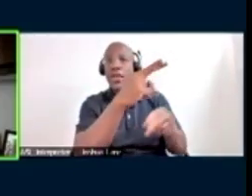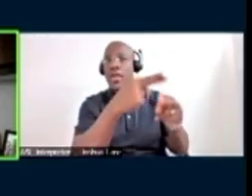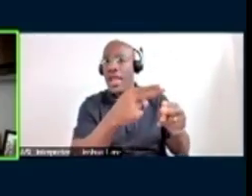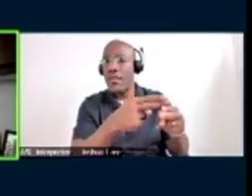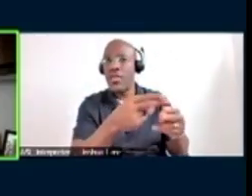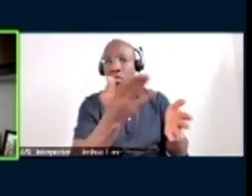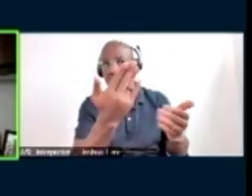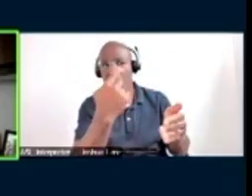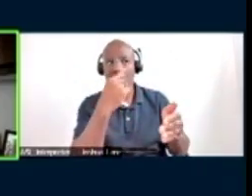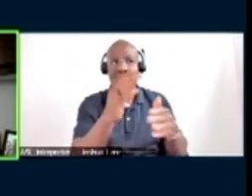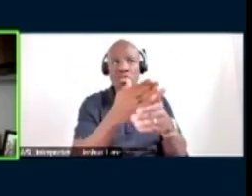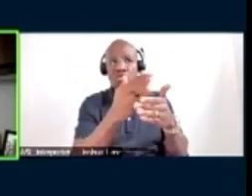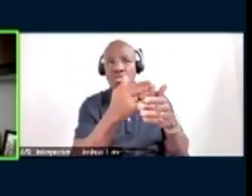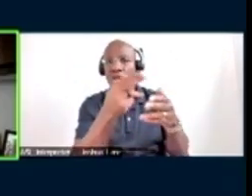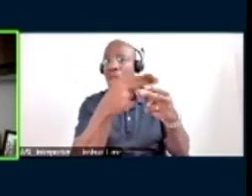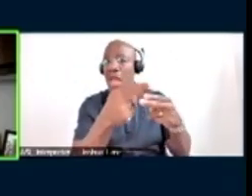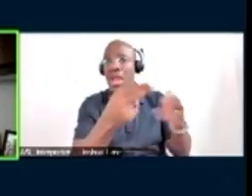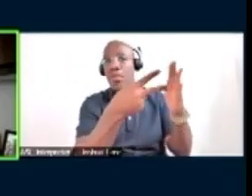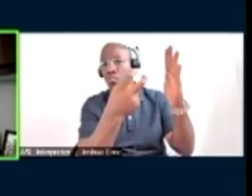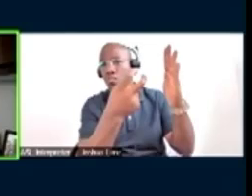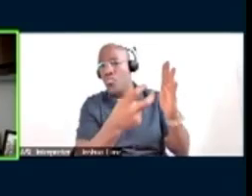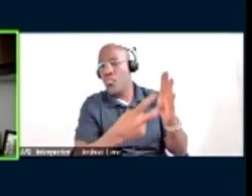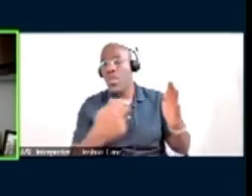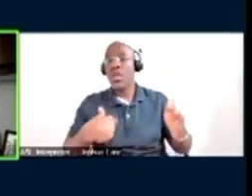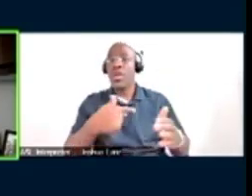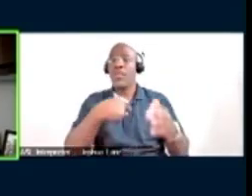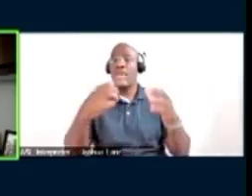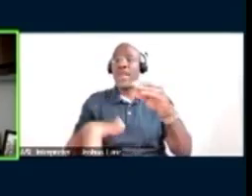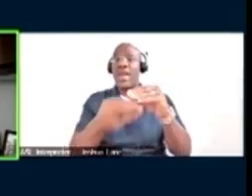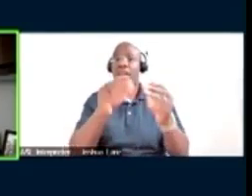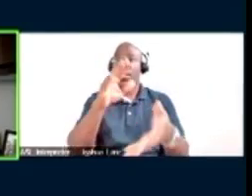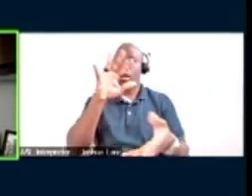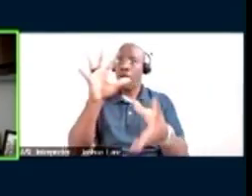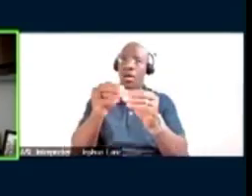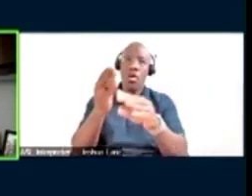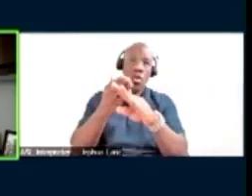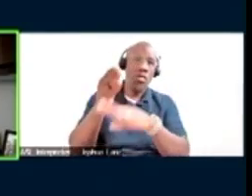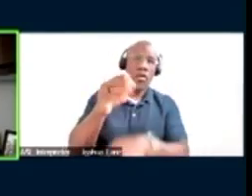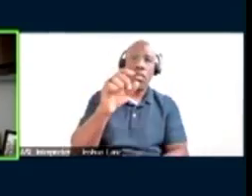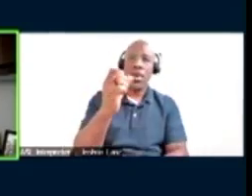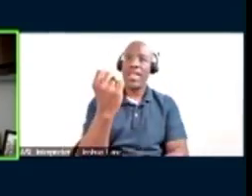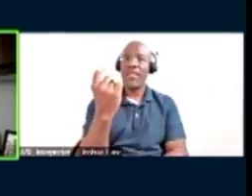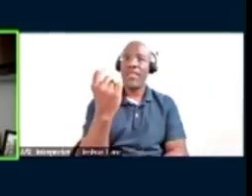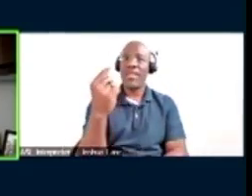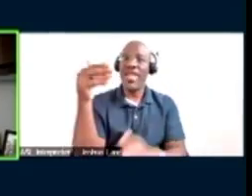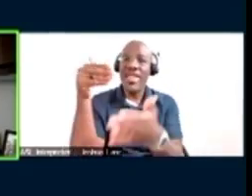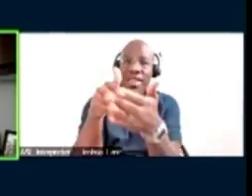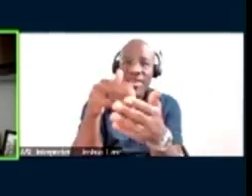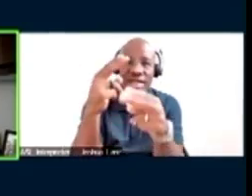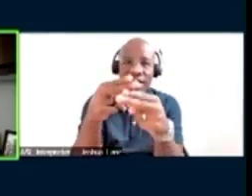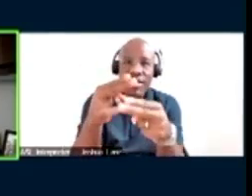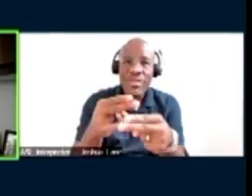So, we've added over 11,000 names of people who are funded by other agencies.